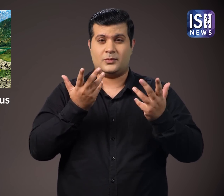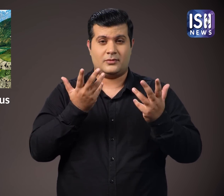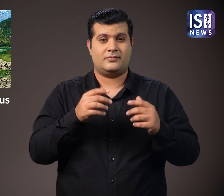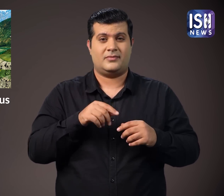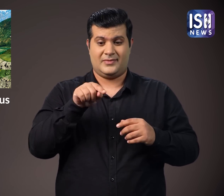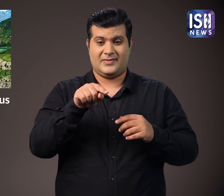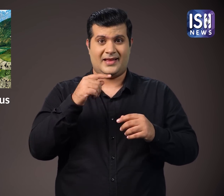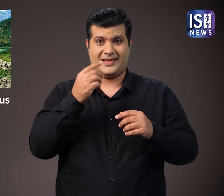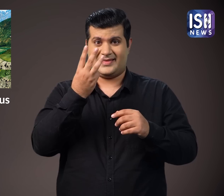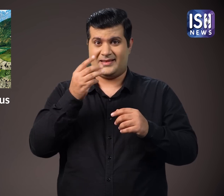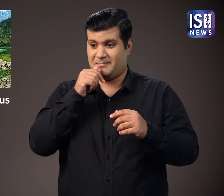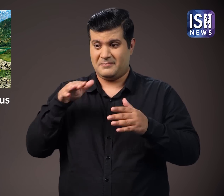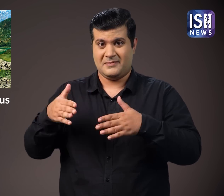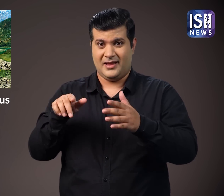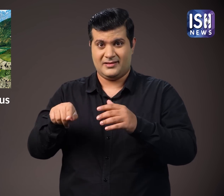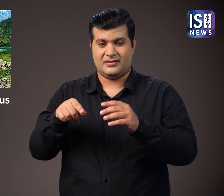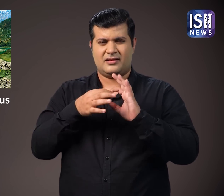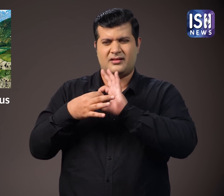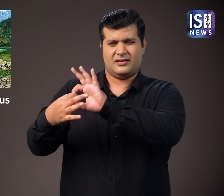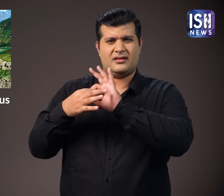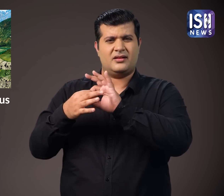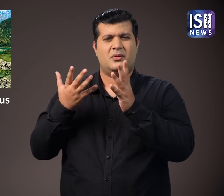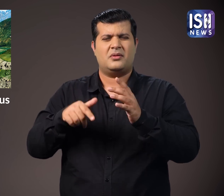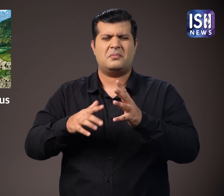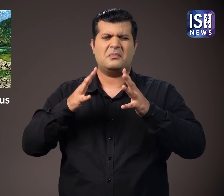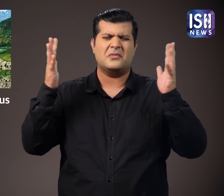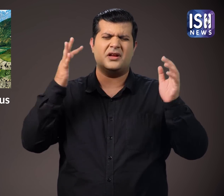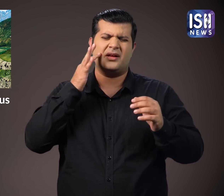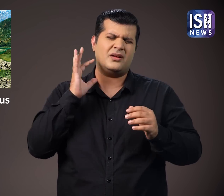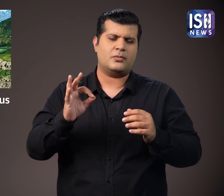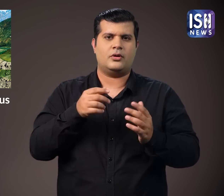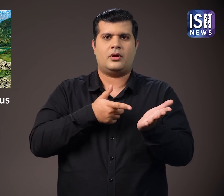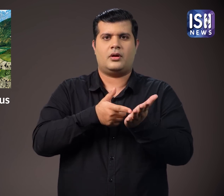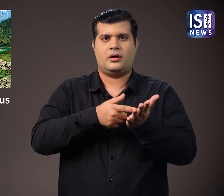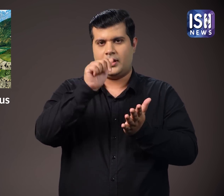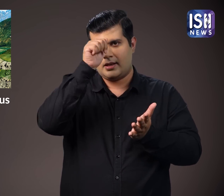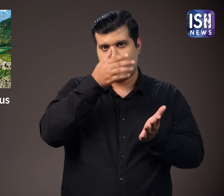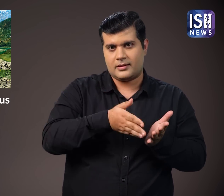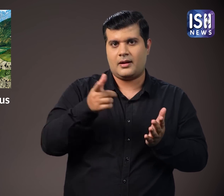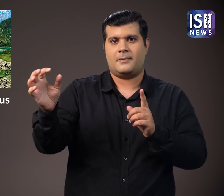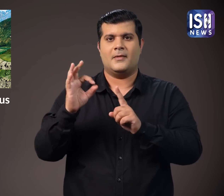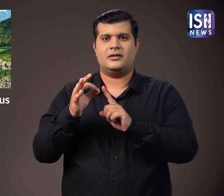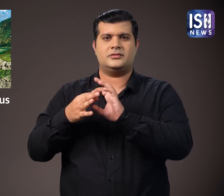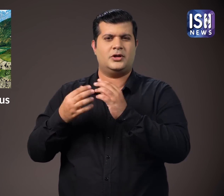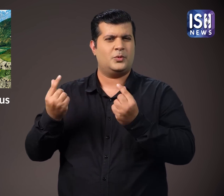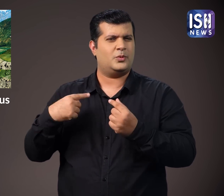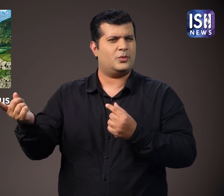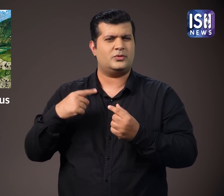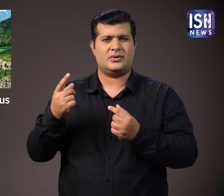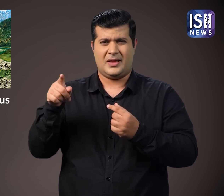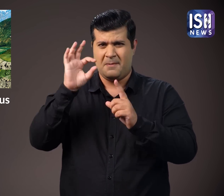The reason is that these three rivers are crucial for the agriculture sectors of both India and Pakistan.